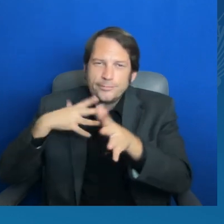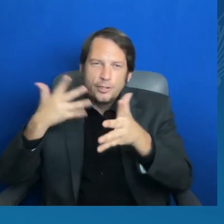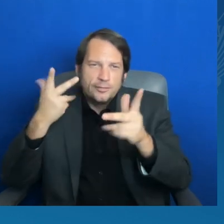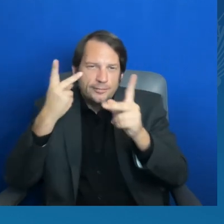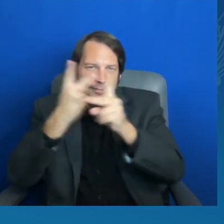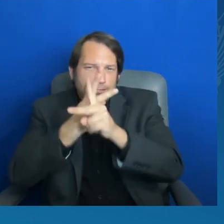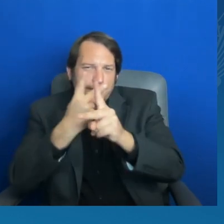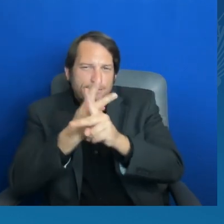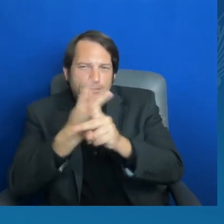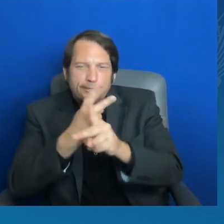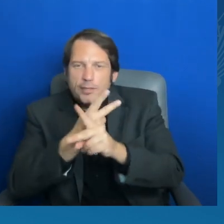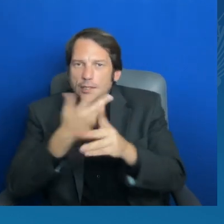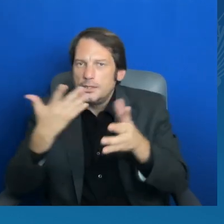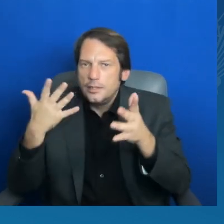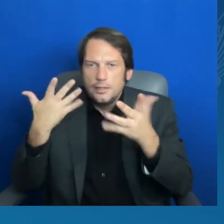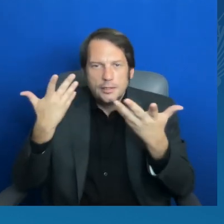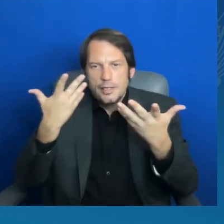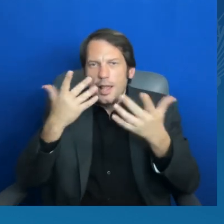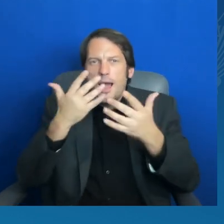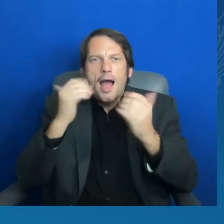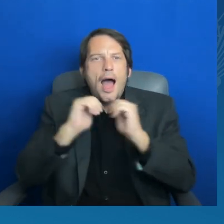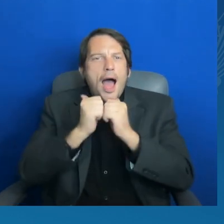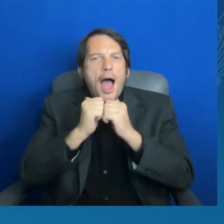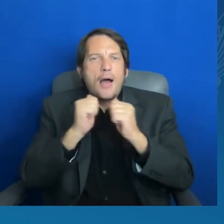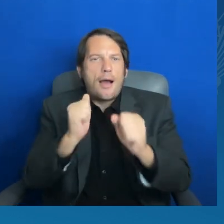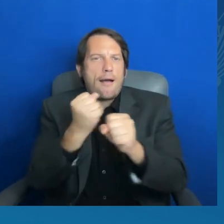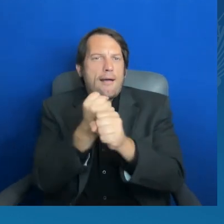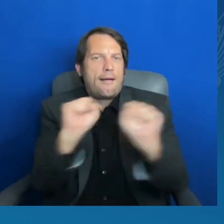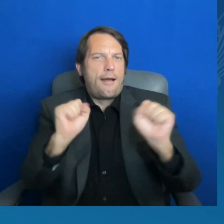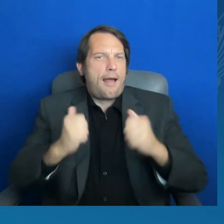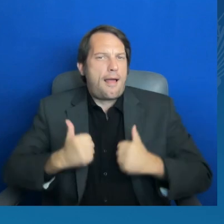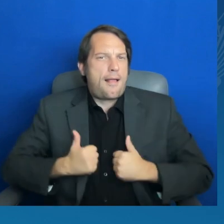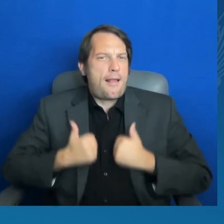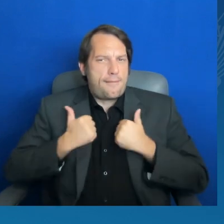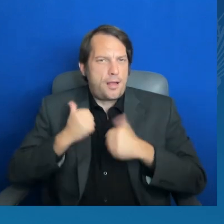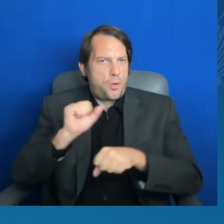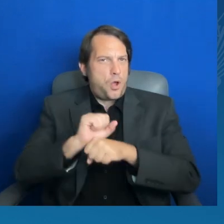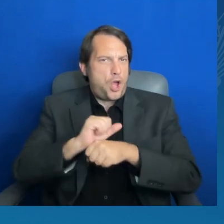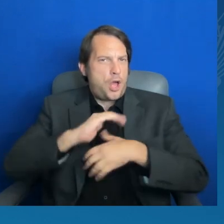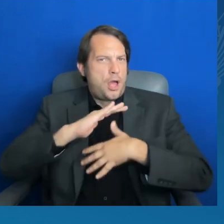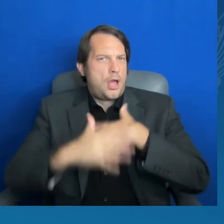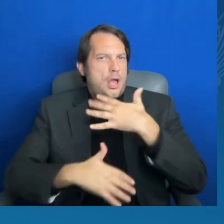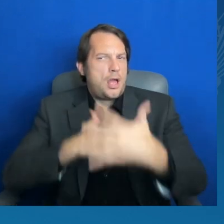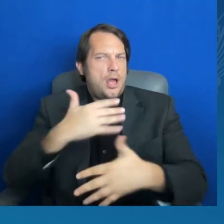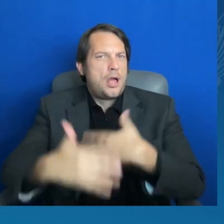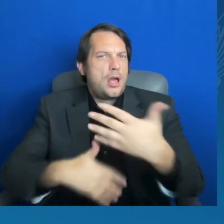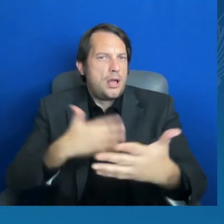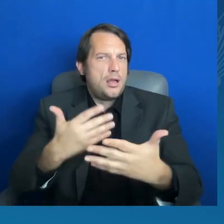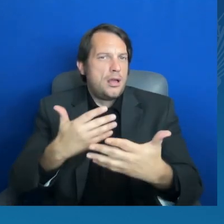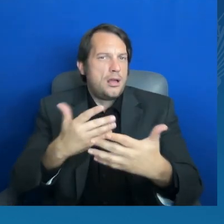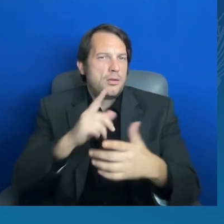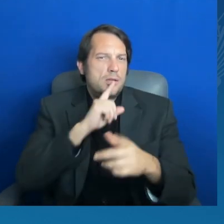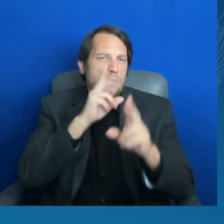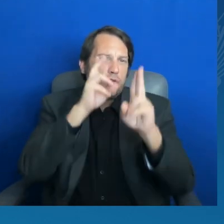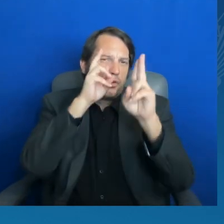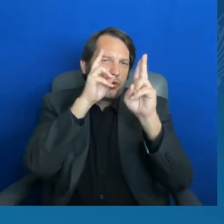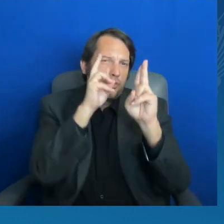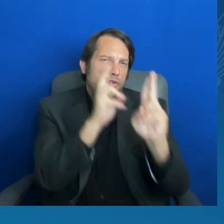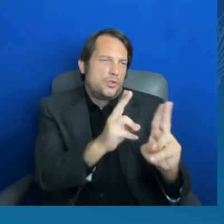it's wonderful to be -- Ms. Ferrell-Zabala: Thank you. Thank you. The Vice President: And, Jason, thank you. Ms. Ferrell-Zabala: So, we are 10 years into Moms Demand Action, rolling up those red sleeves.